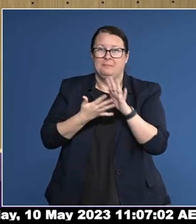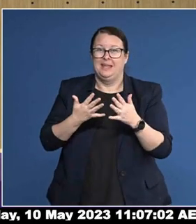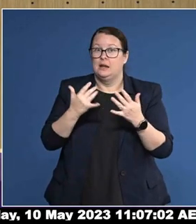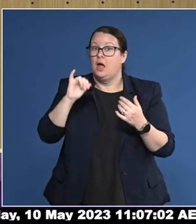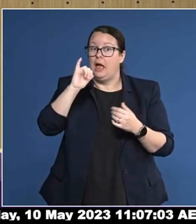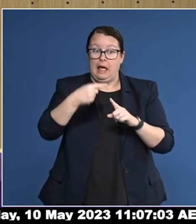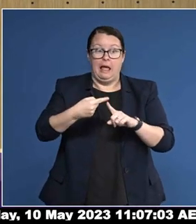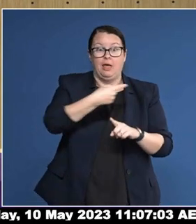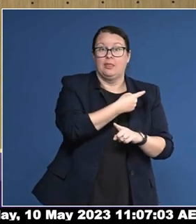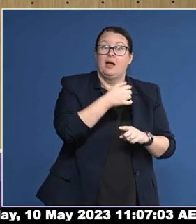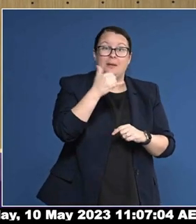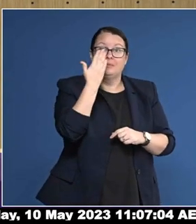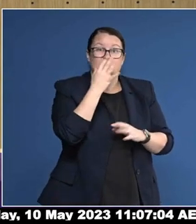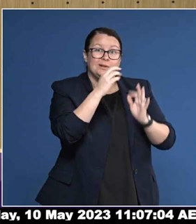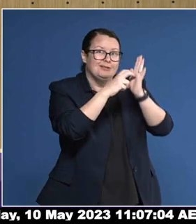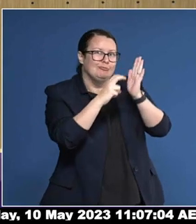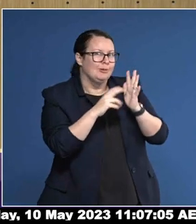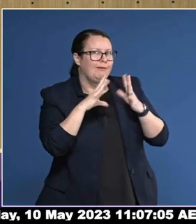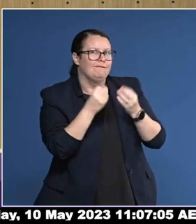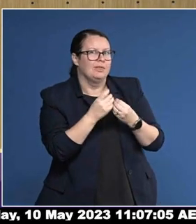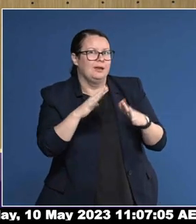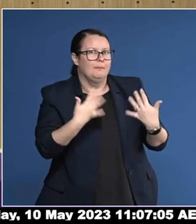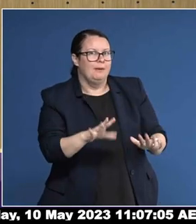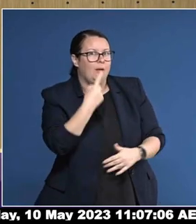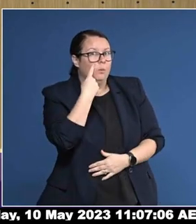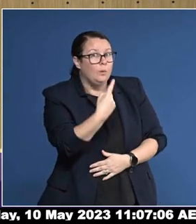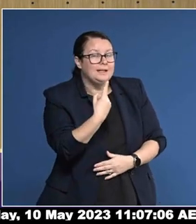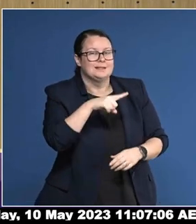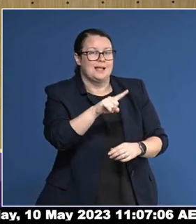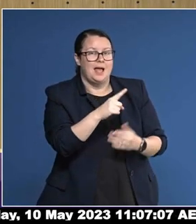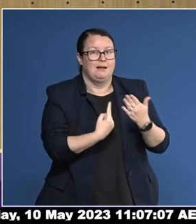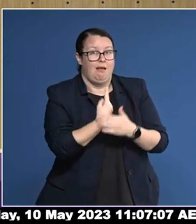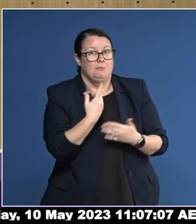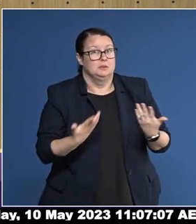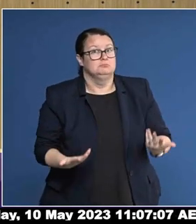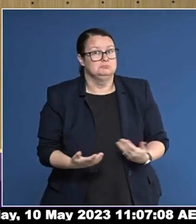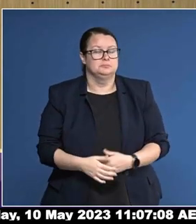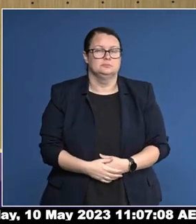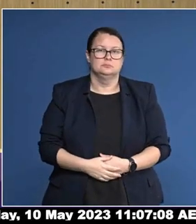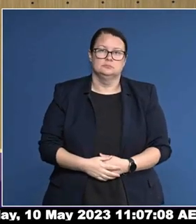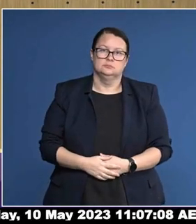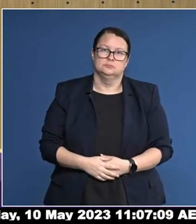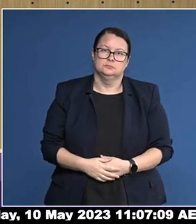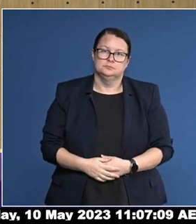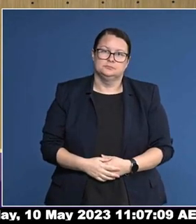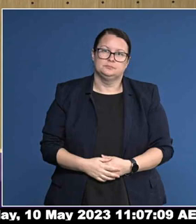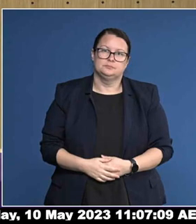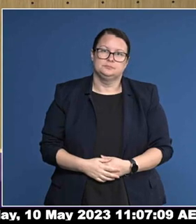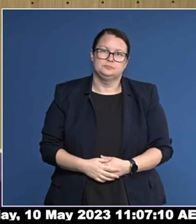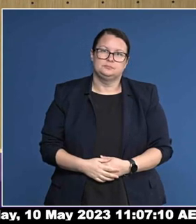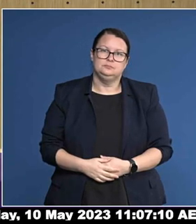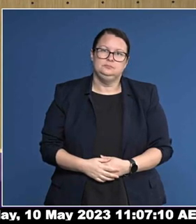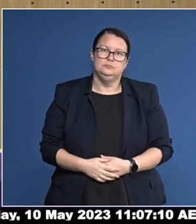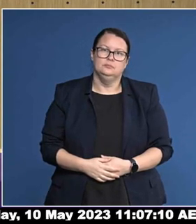I think there's evidence that records of contacts were being made,